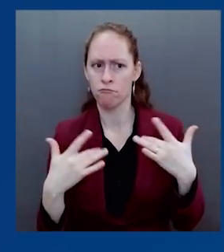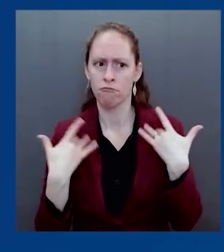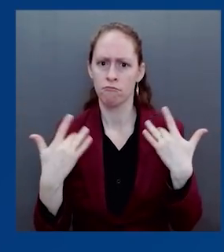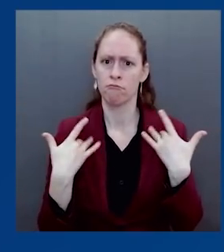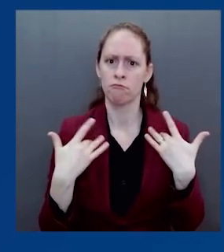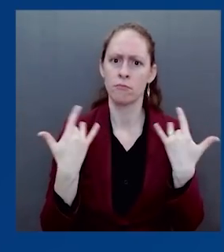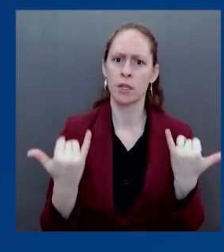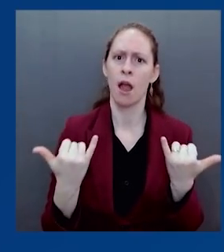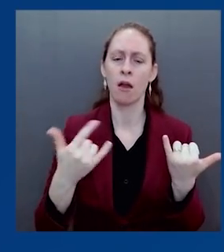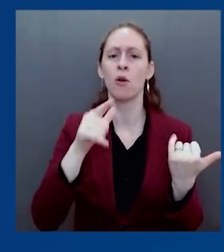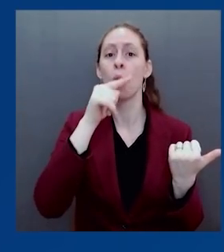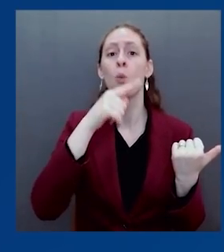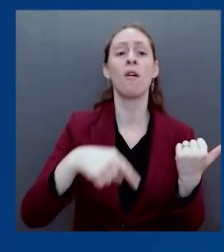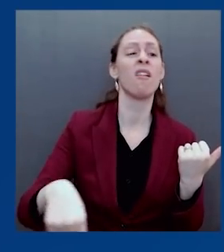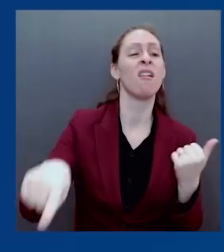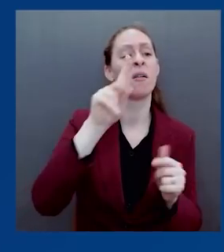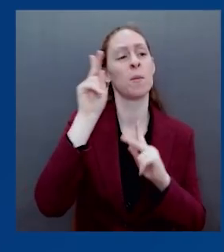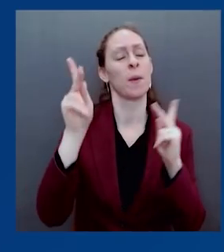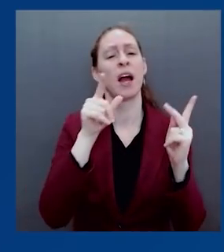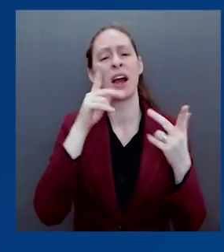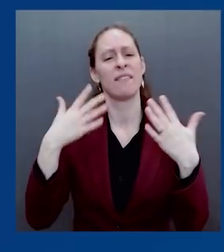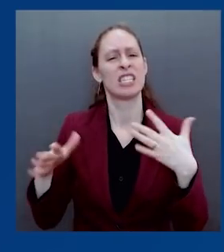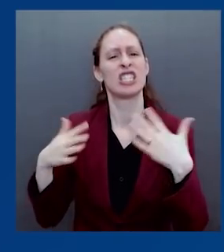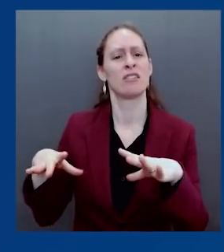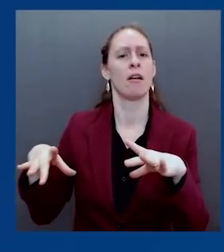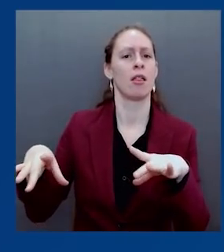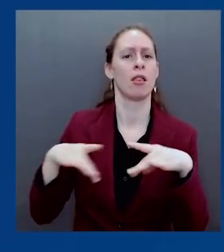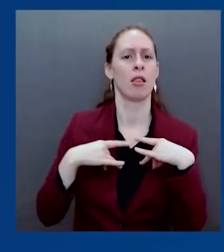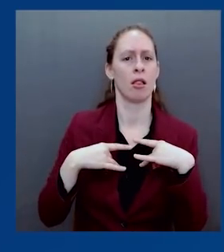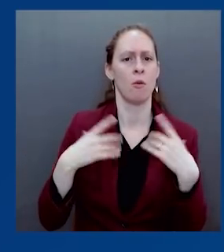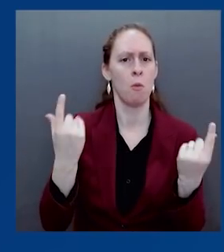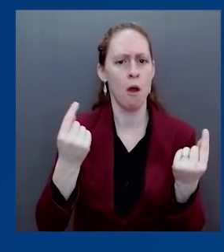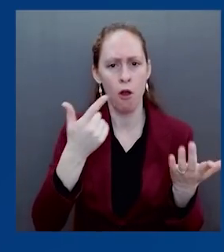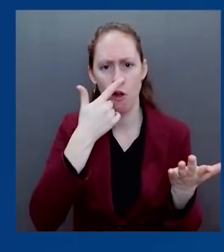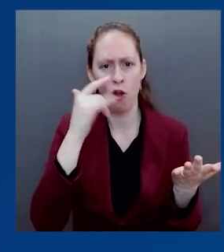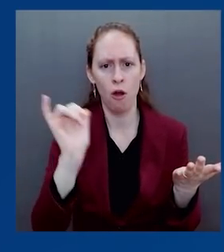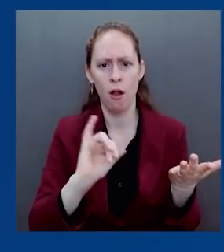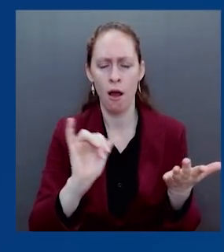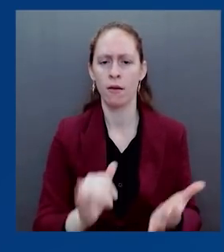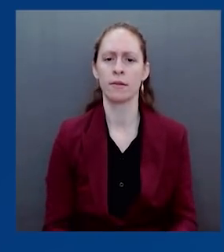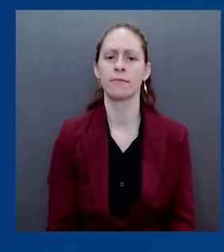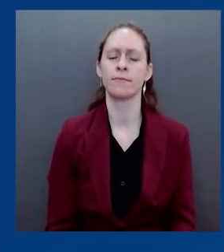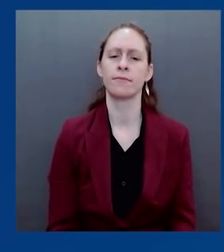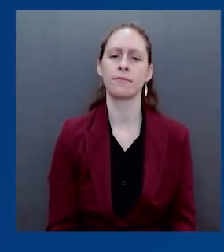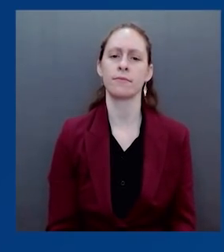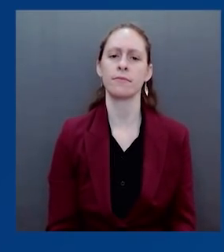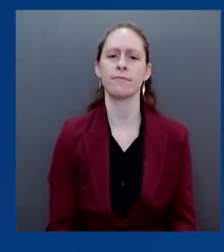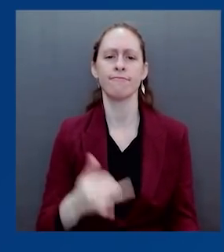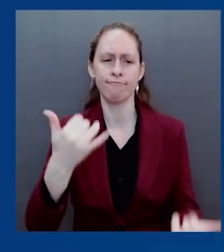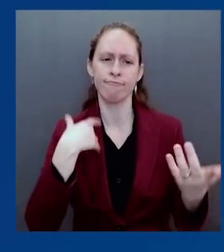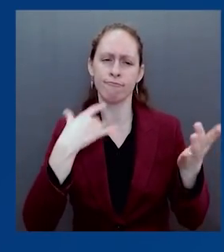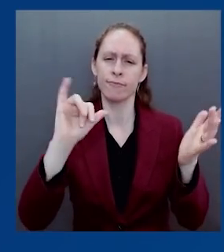This study used mathematical modeling to estimate risk of hospitalization and severe disease from a healthcare system